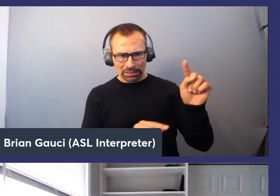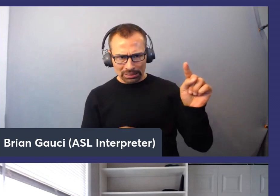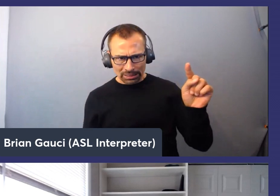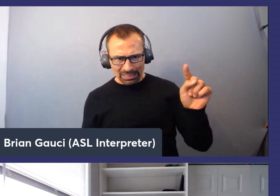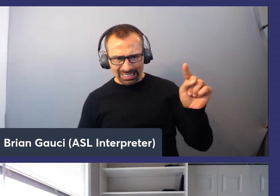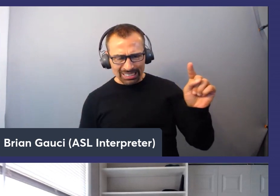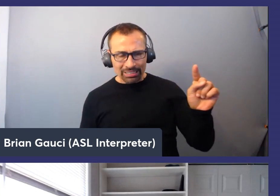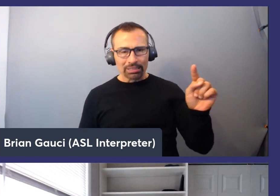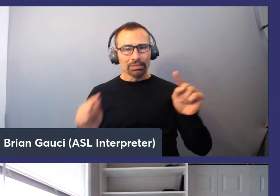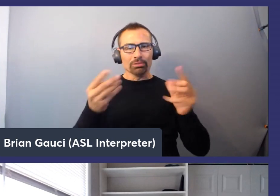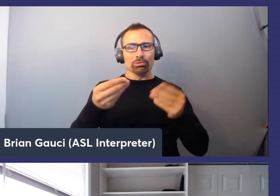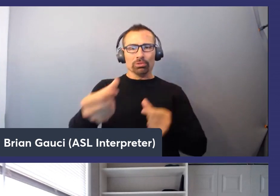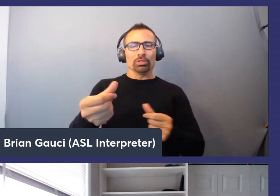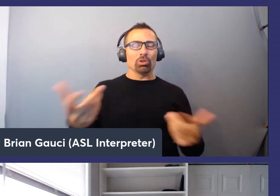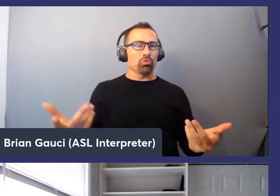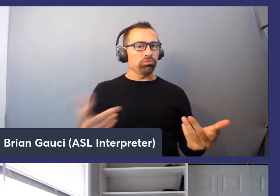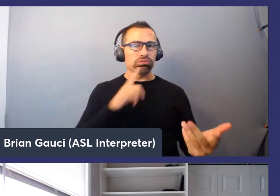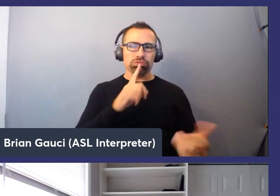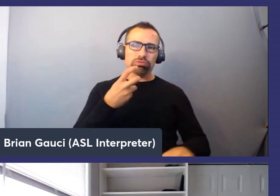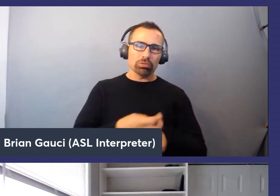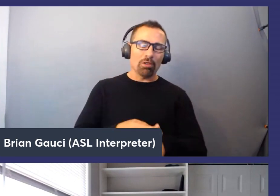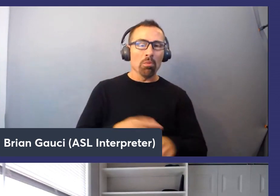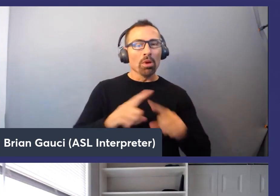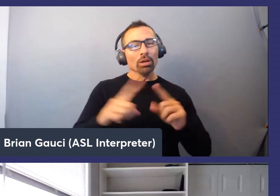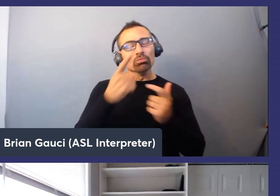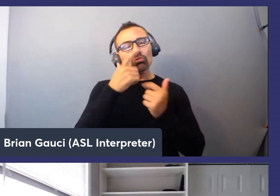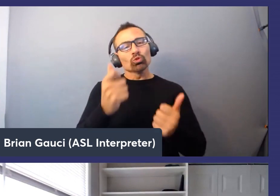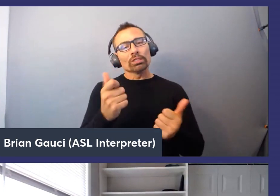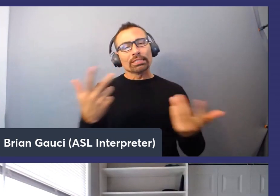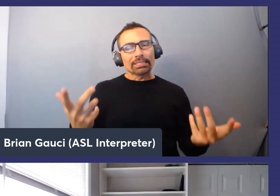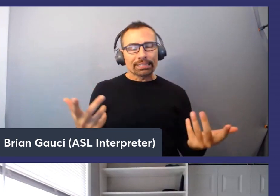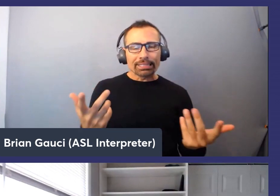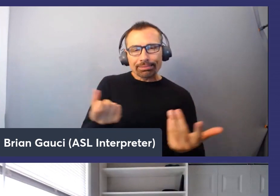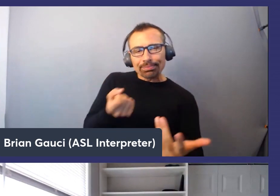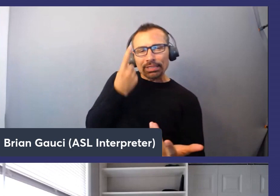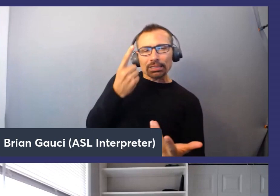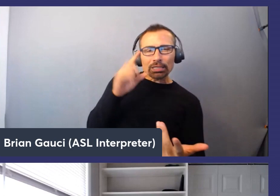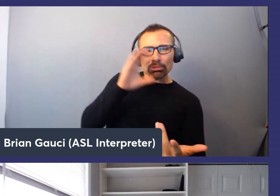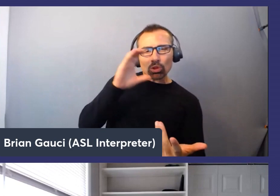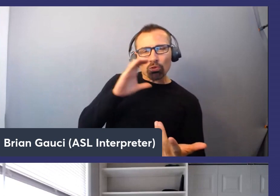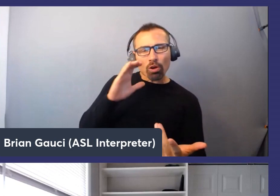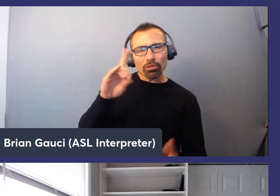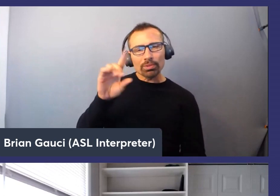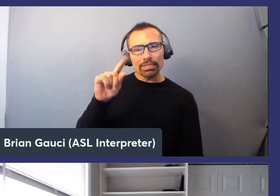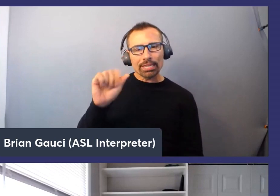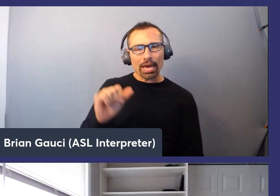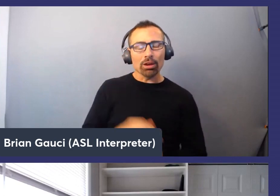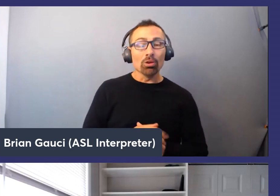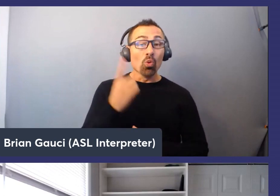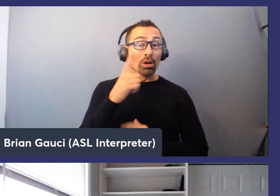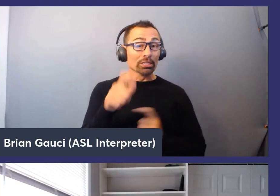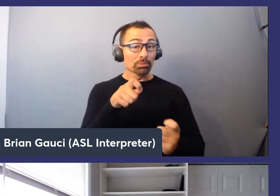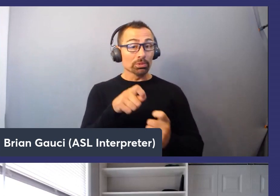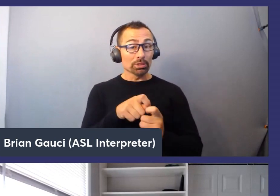you can get from data. One I can think of that we were looking at specifically, it was genetic genealogy.